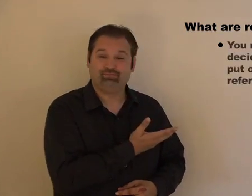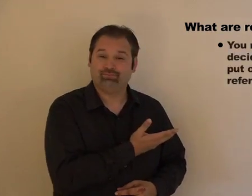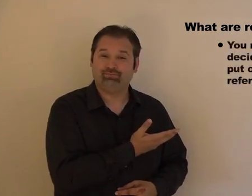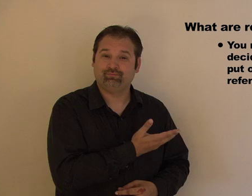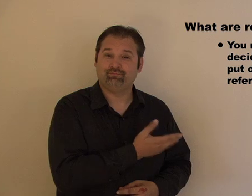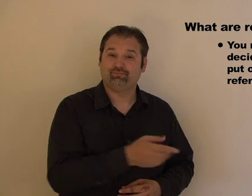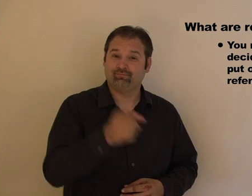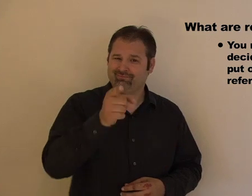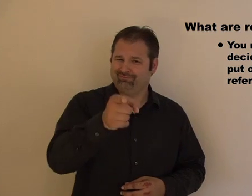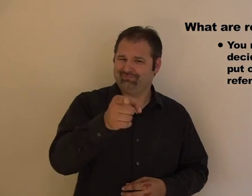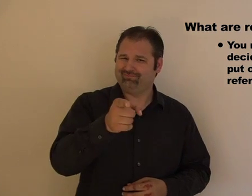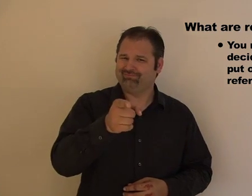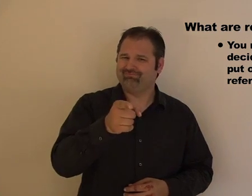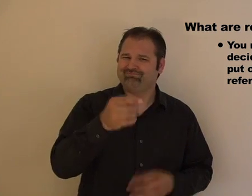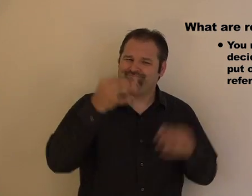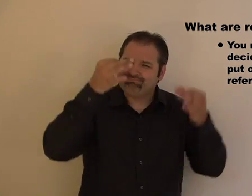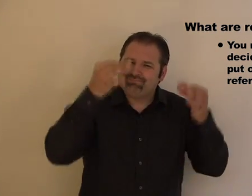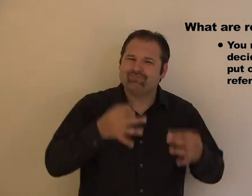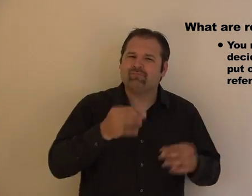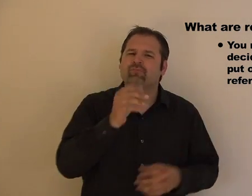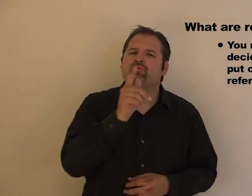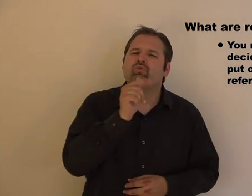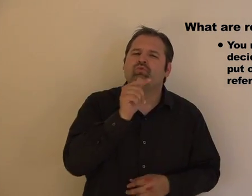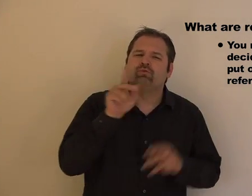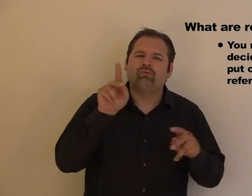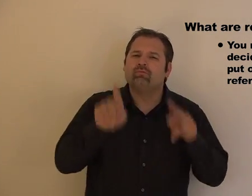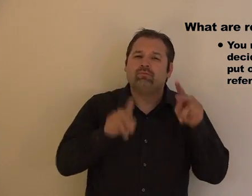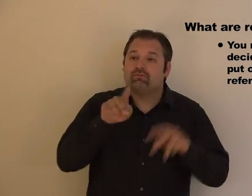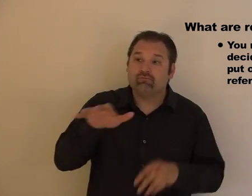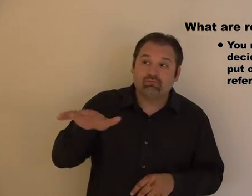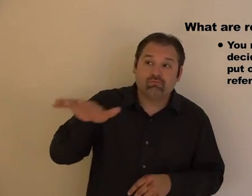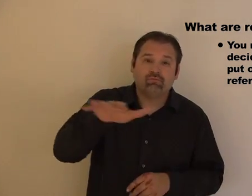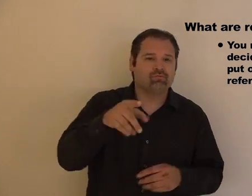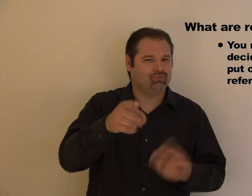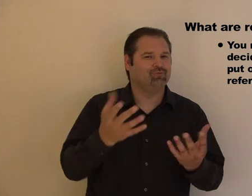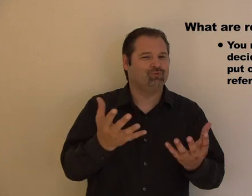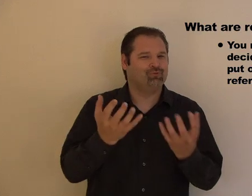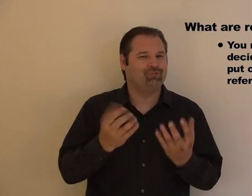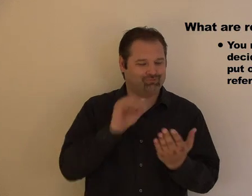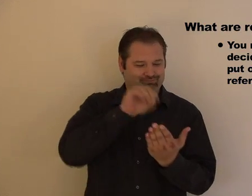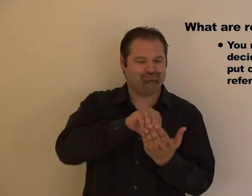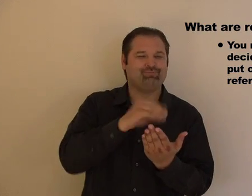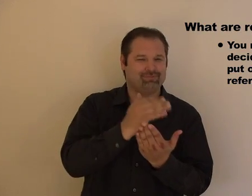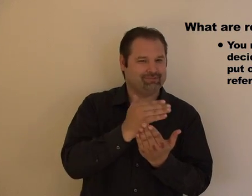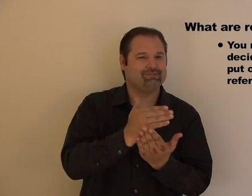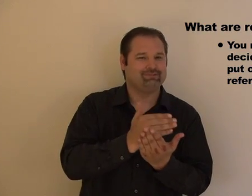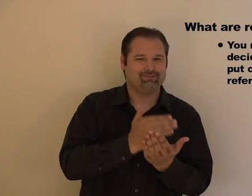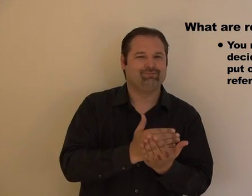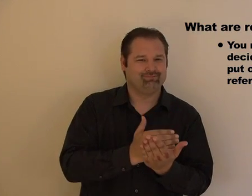And make sure you ask people if you can put them down on